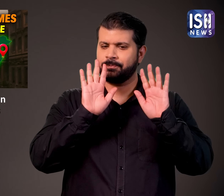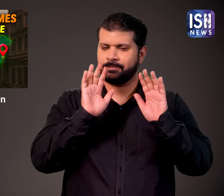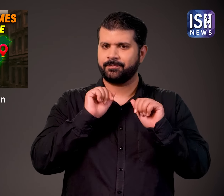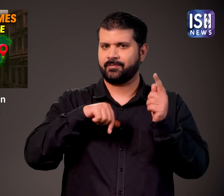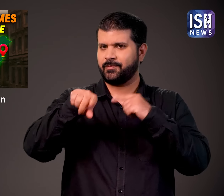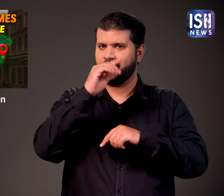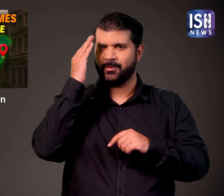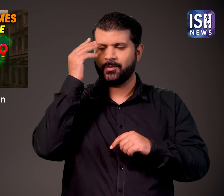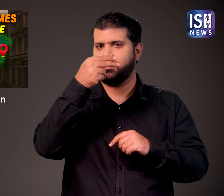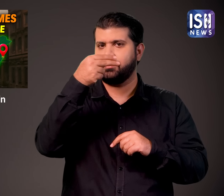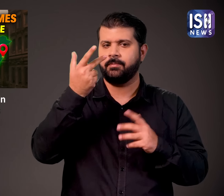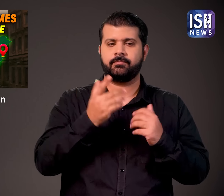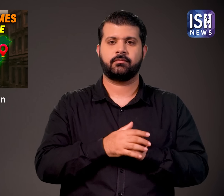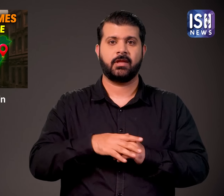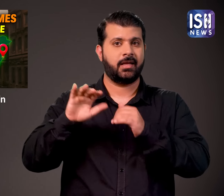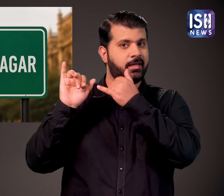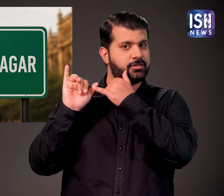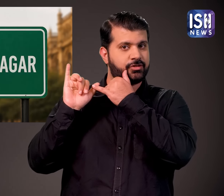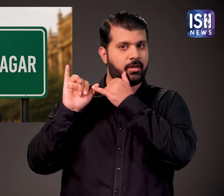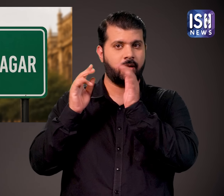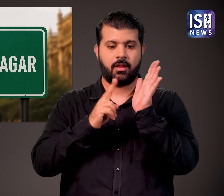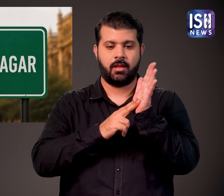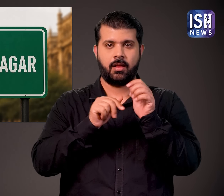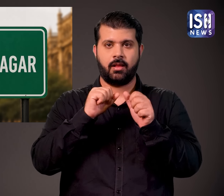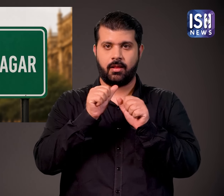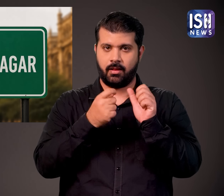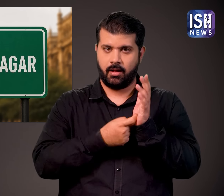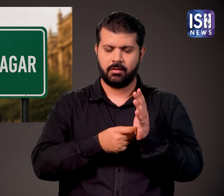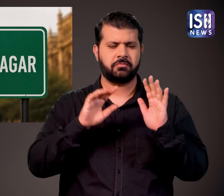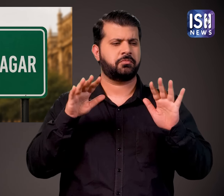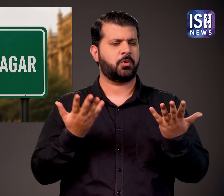When you hear names like Krishan Nagar or